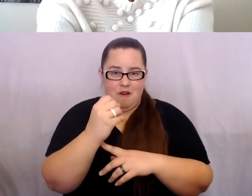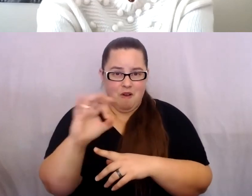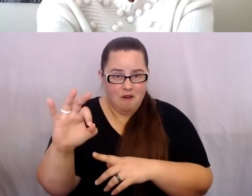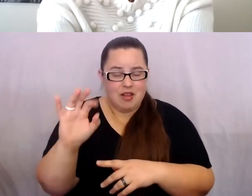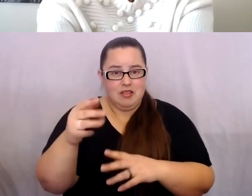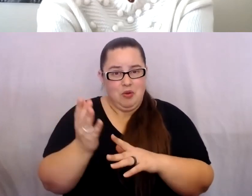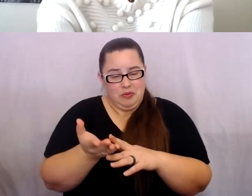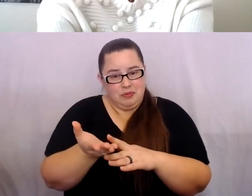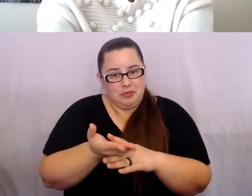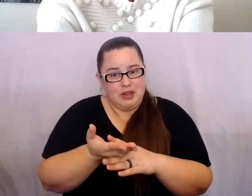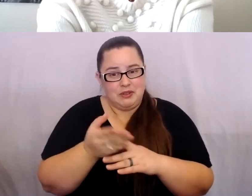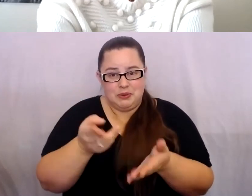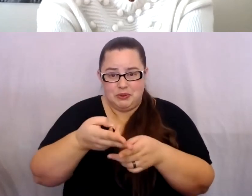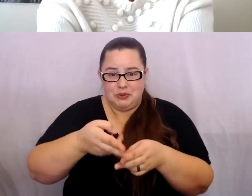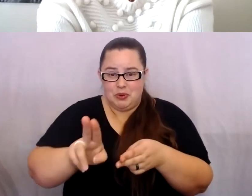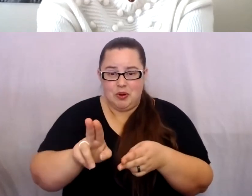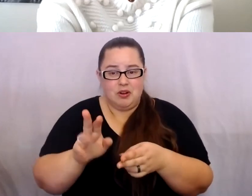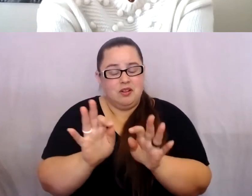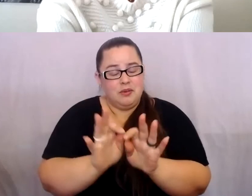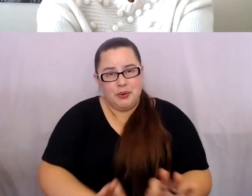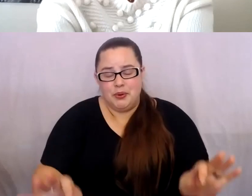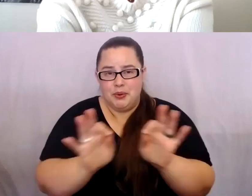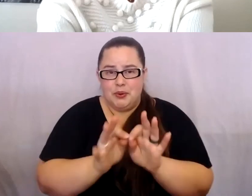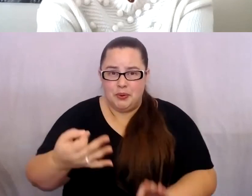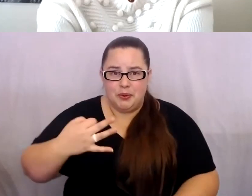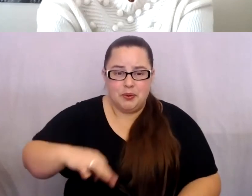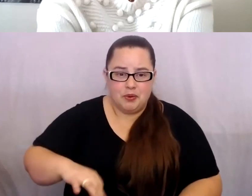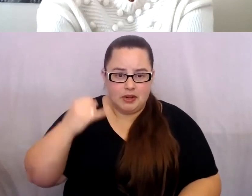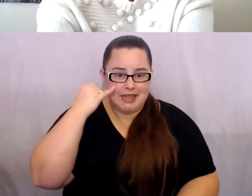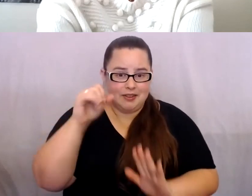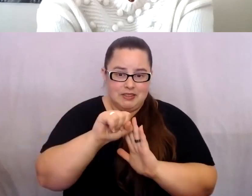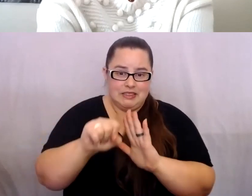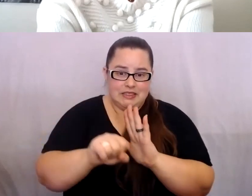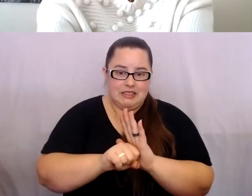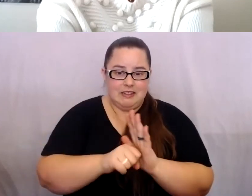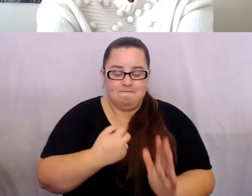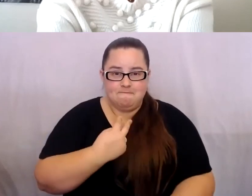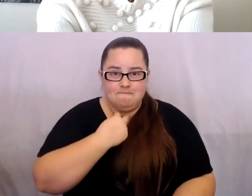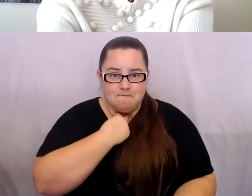If the state has tied your hands, then you know, if the camera has to be on, it has to be on.